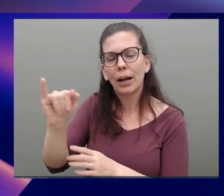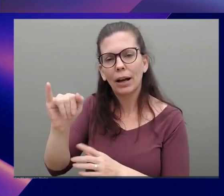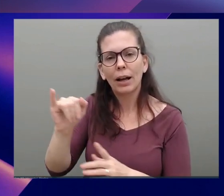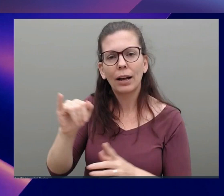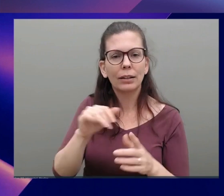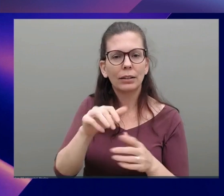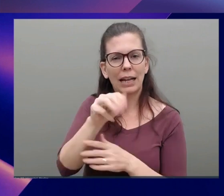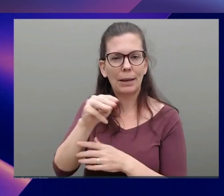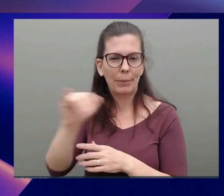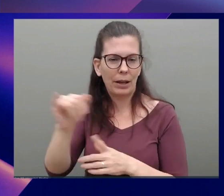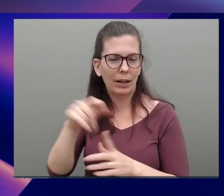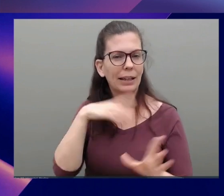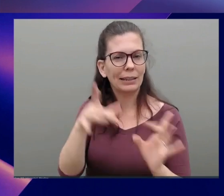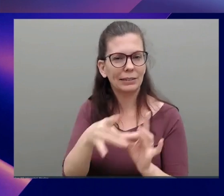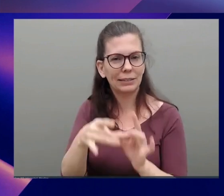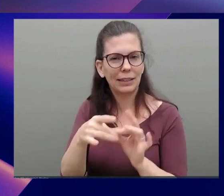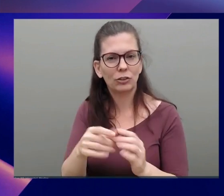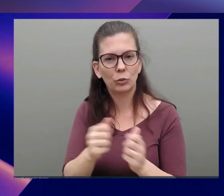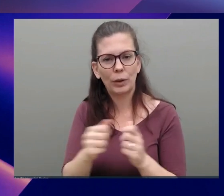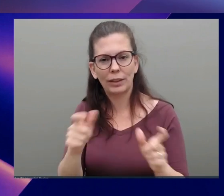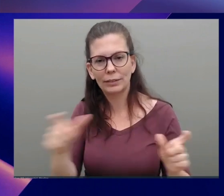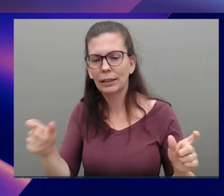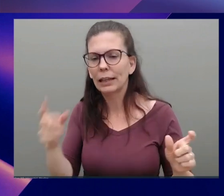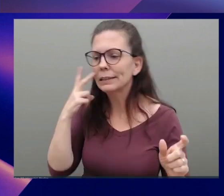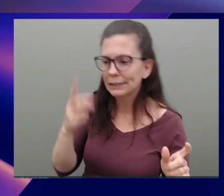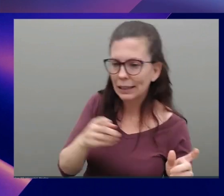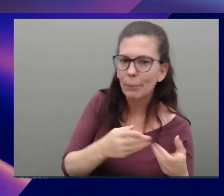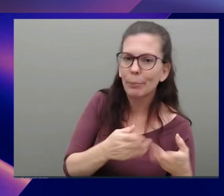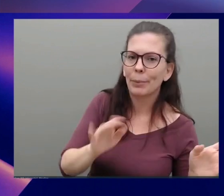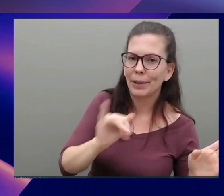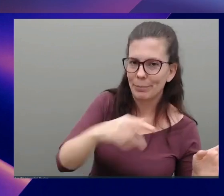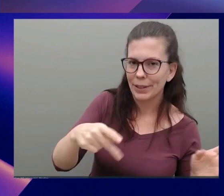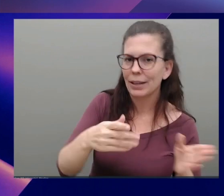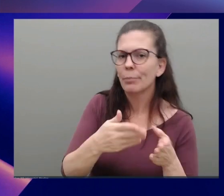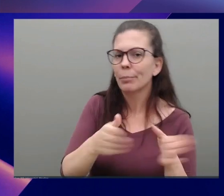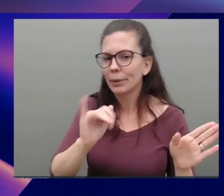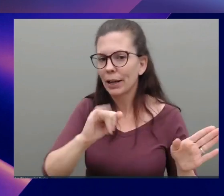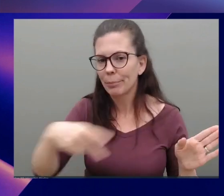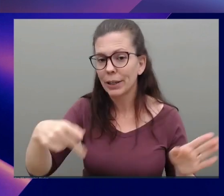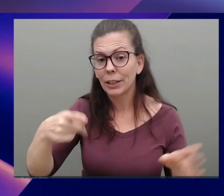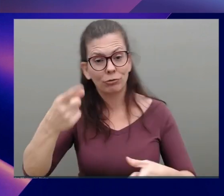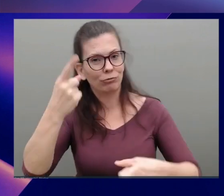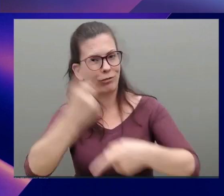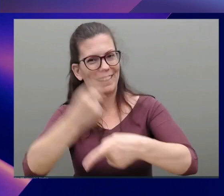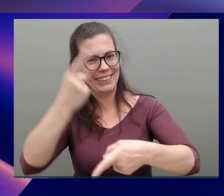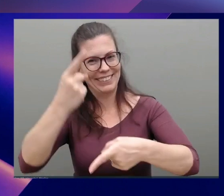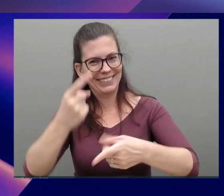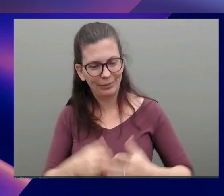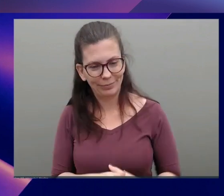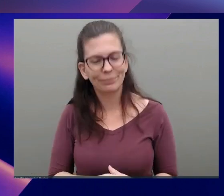And I see all the messages in the chat, public IP, public IP, and you are correct. Yeah, so, I'm happy that we unlocked